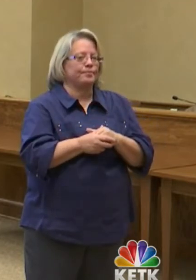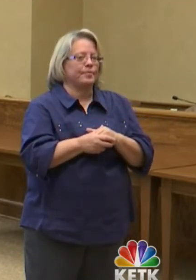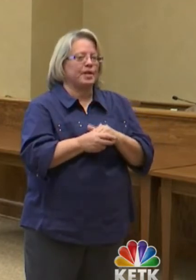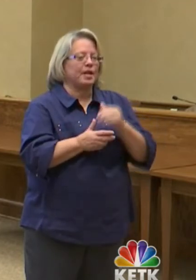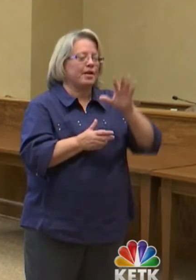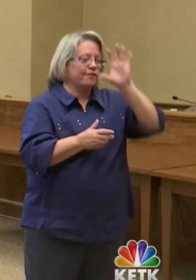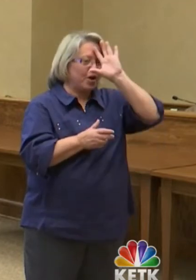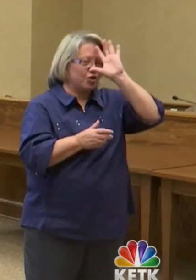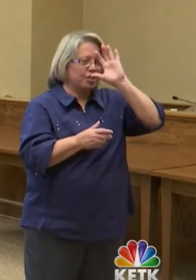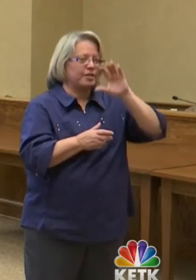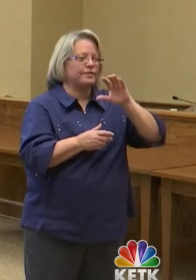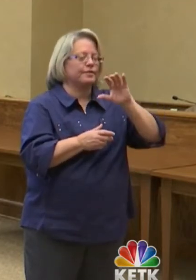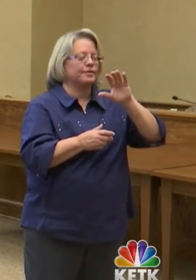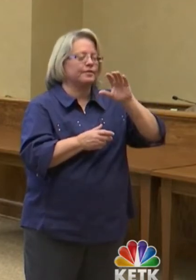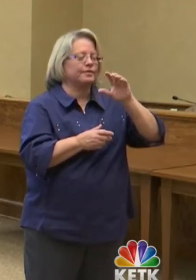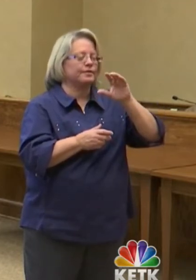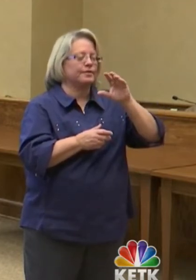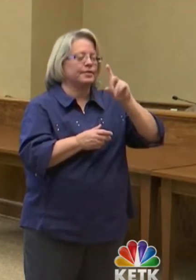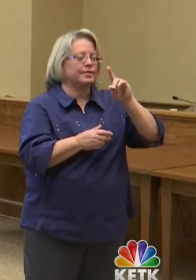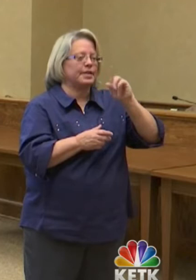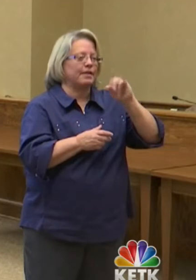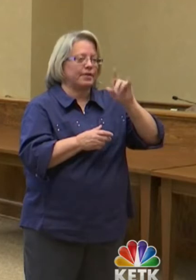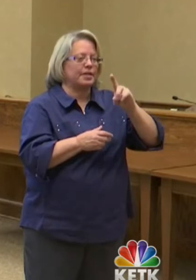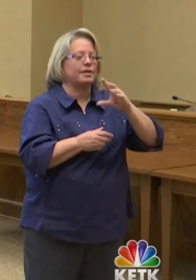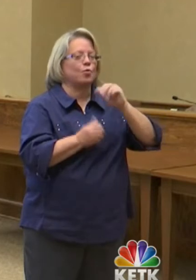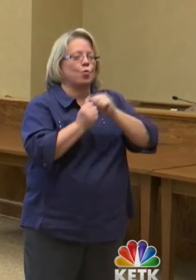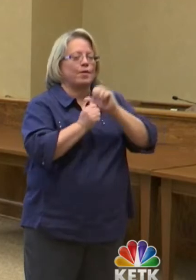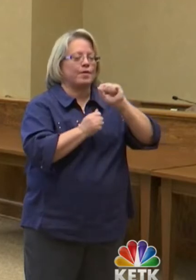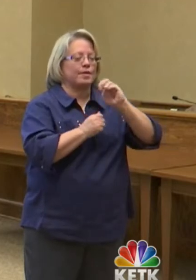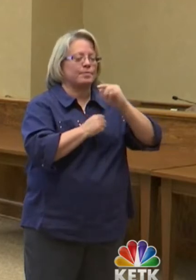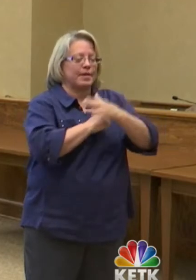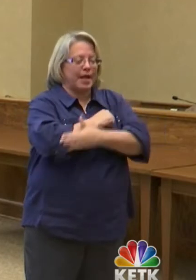DID WANT TO SAY AGAIN THIS IS OUR 30TH DAY OF OPERATION OF OUR EMERGENCY OPERATIONS COMMAND CENTER.